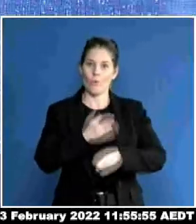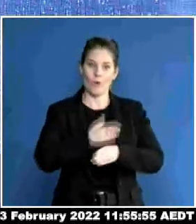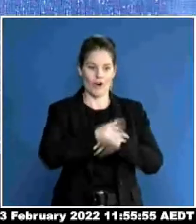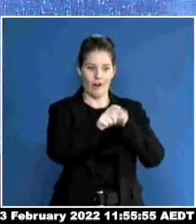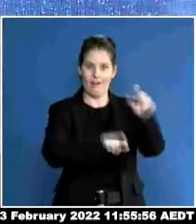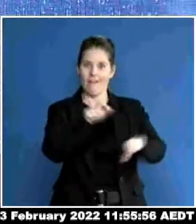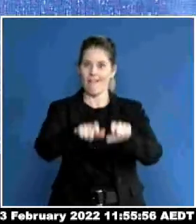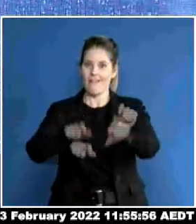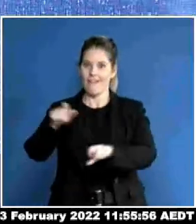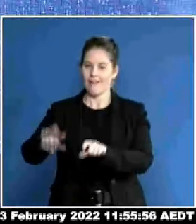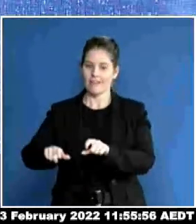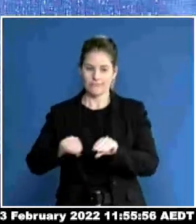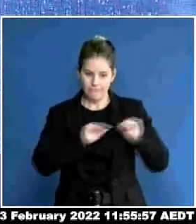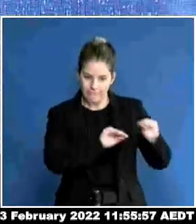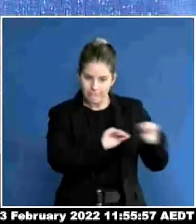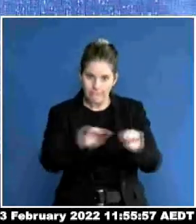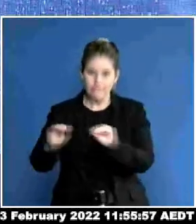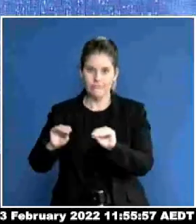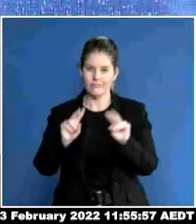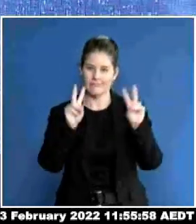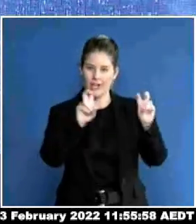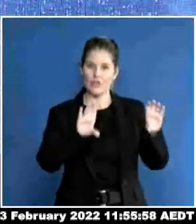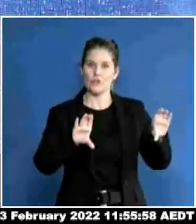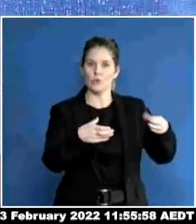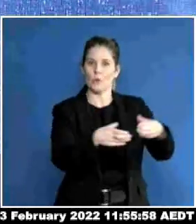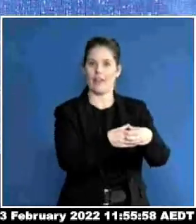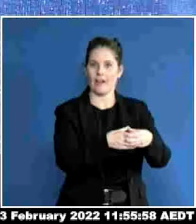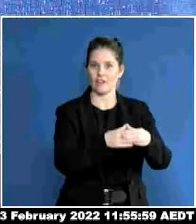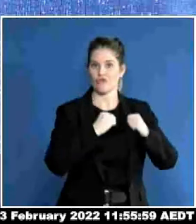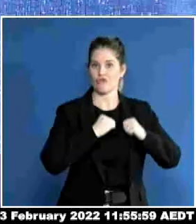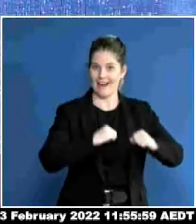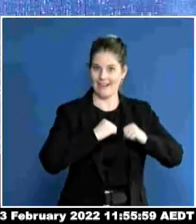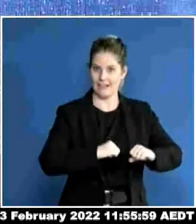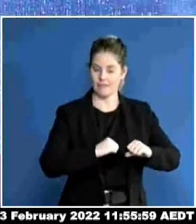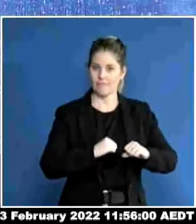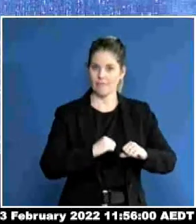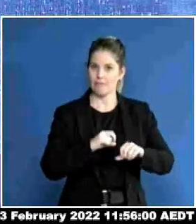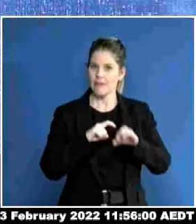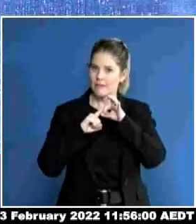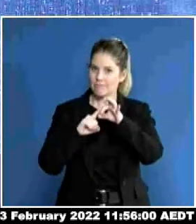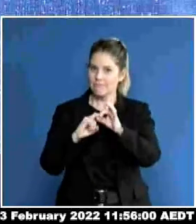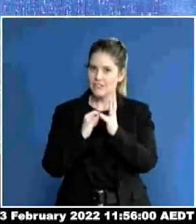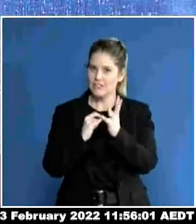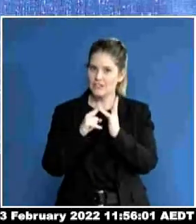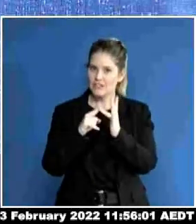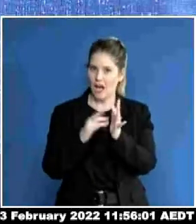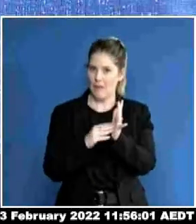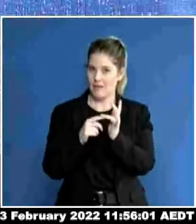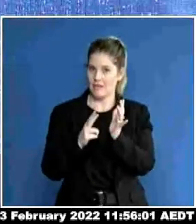Simon, can you suggest some aspects of the design and content of that training package